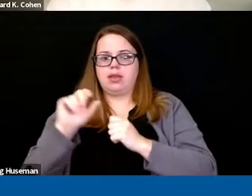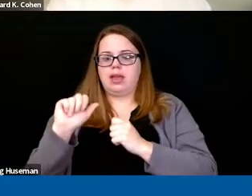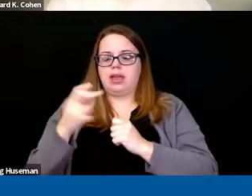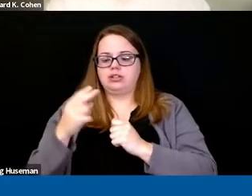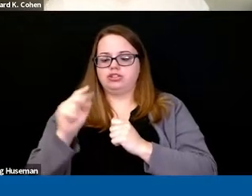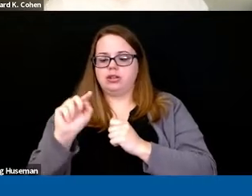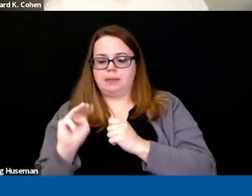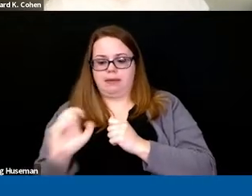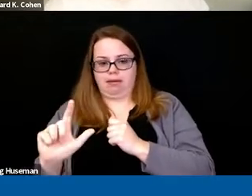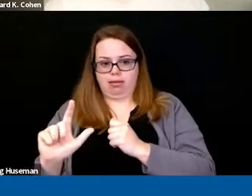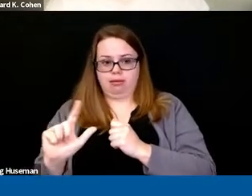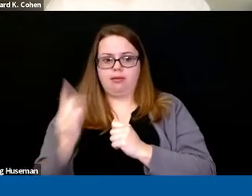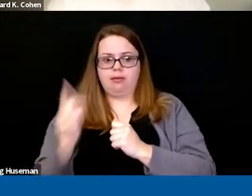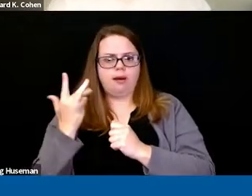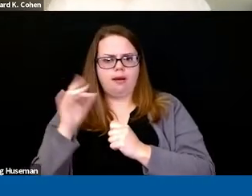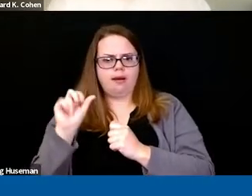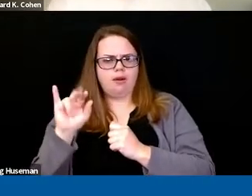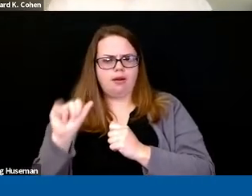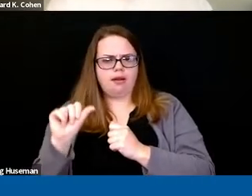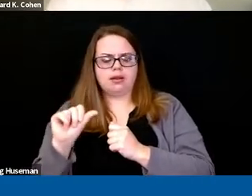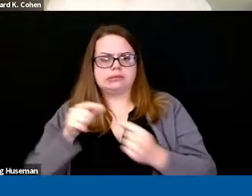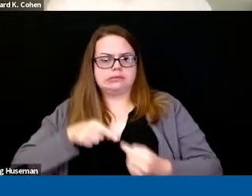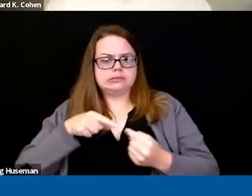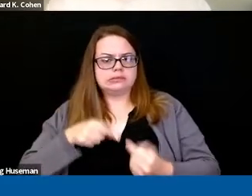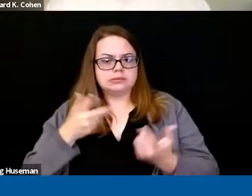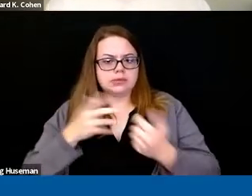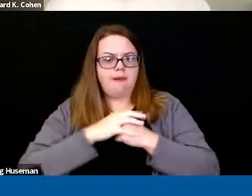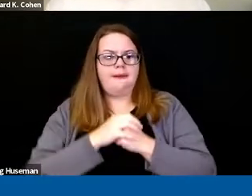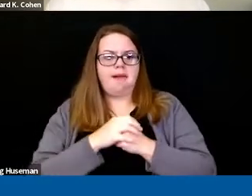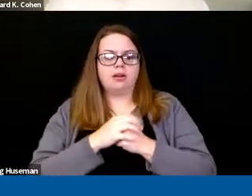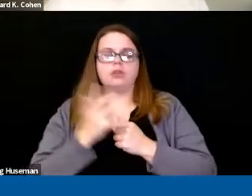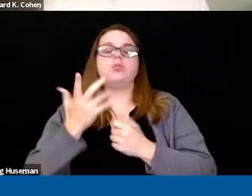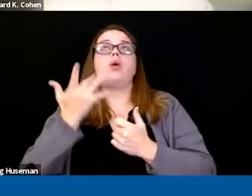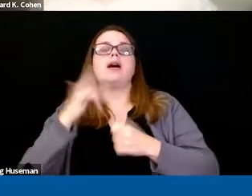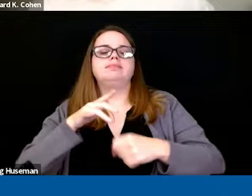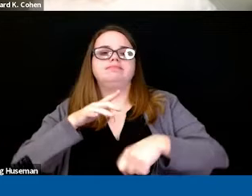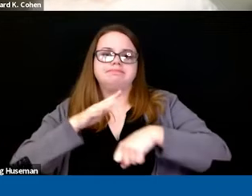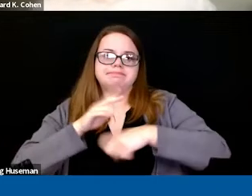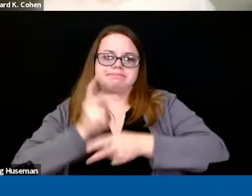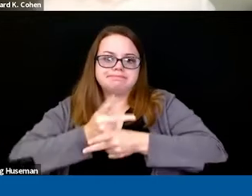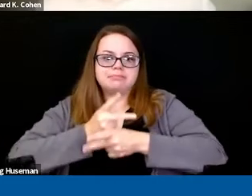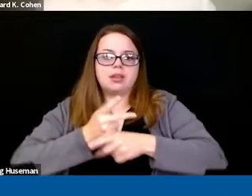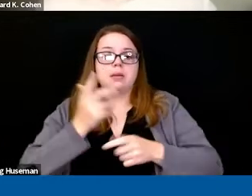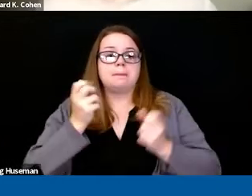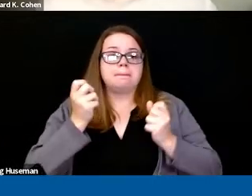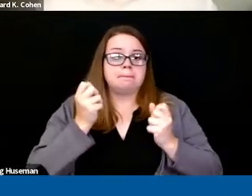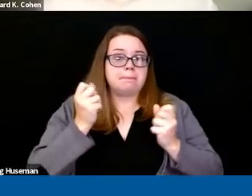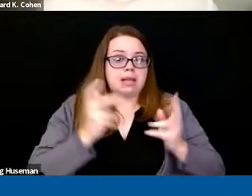So, why is ARIA so troublesome? Well, besides people not taking the time to learn it properly, I would say one main reason